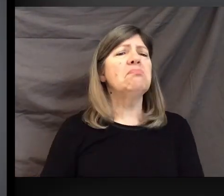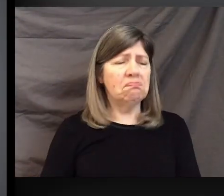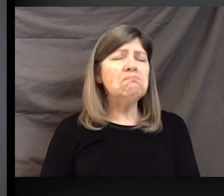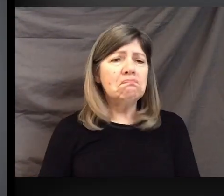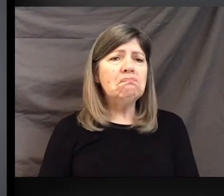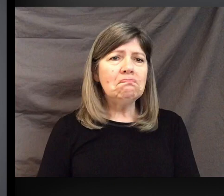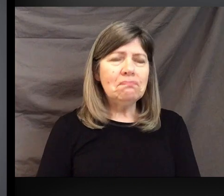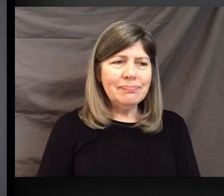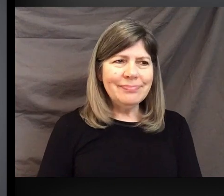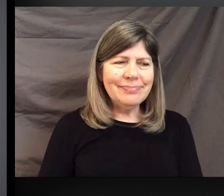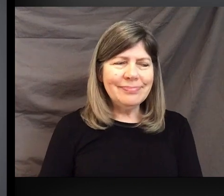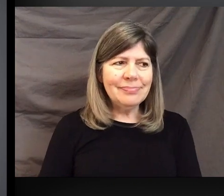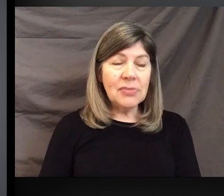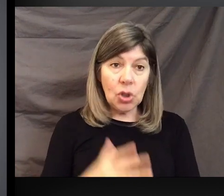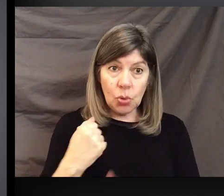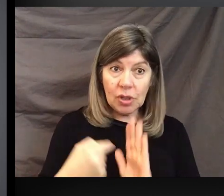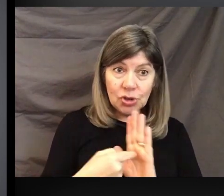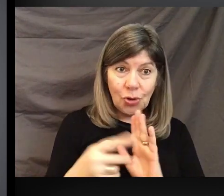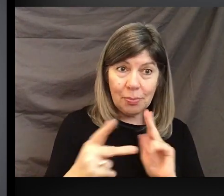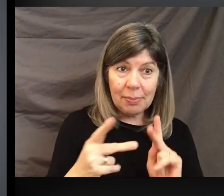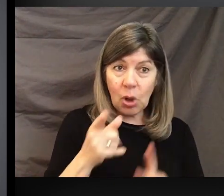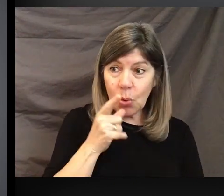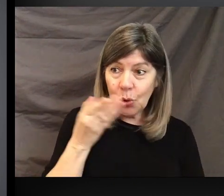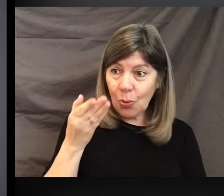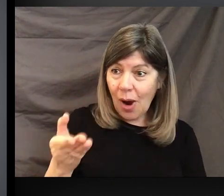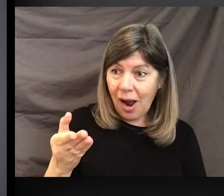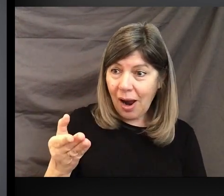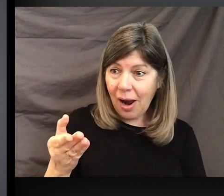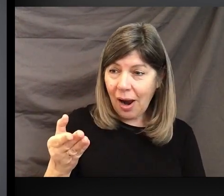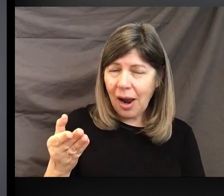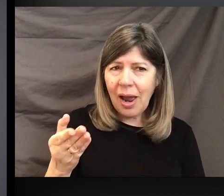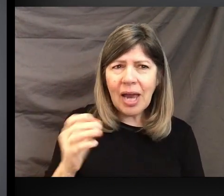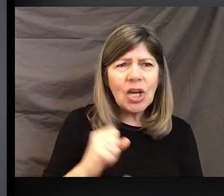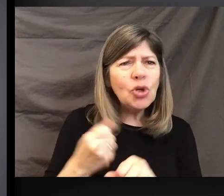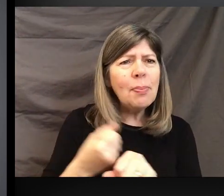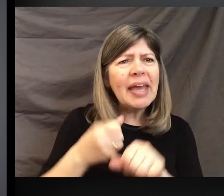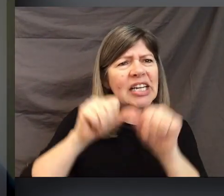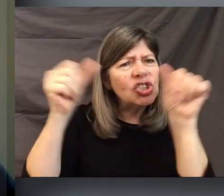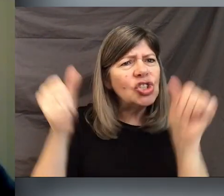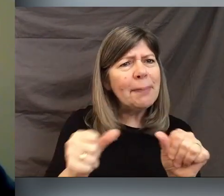If you wanted to show people who you really are, what shape would you make in your body?